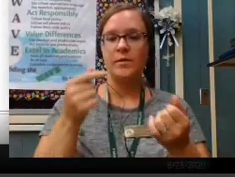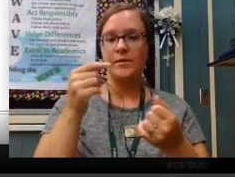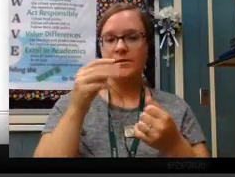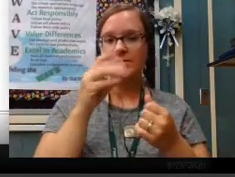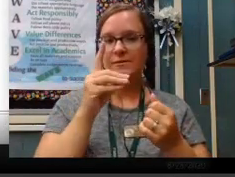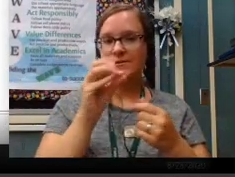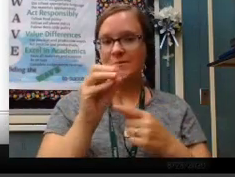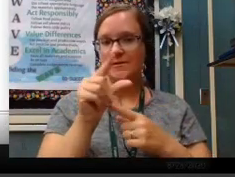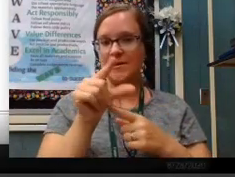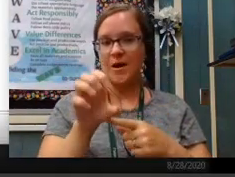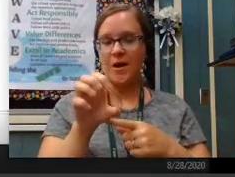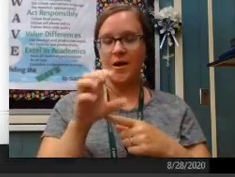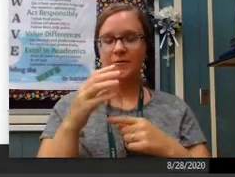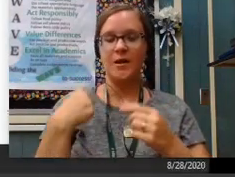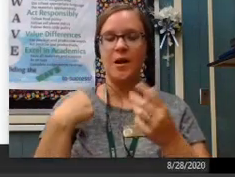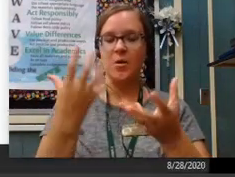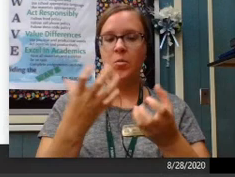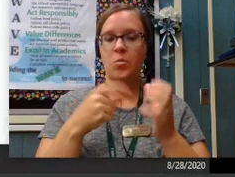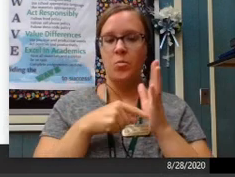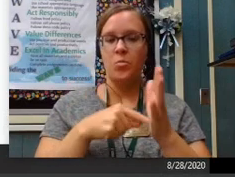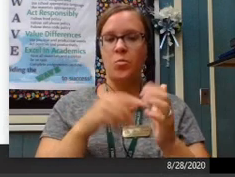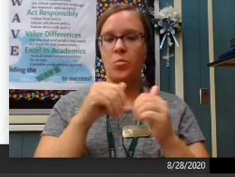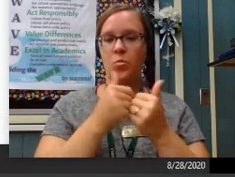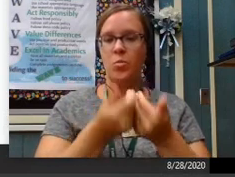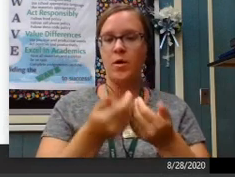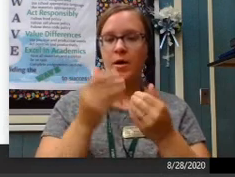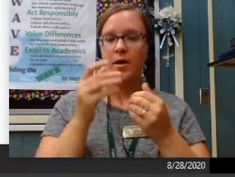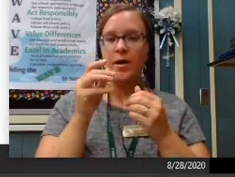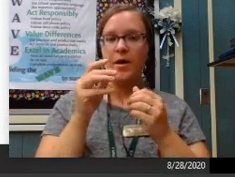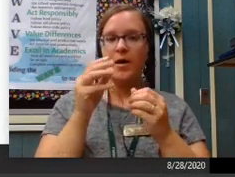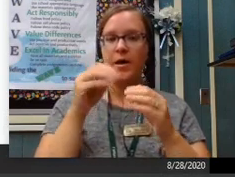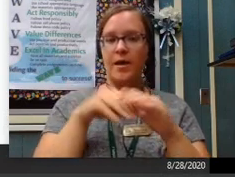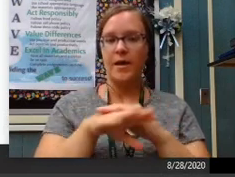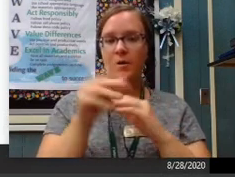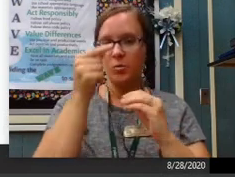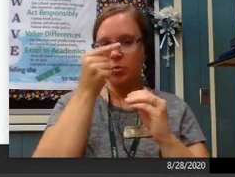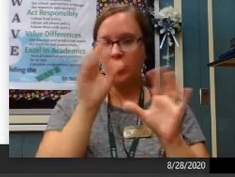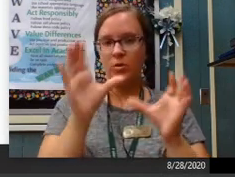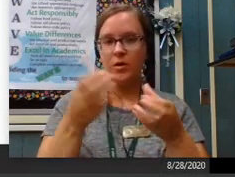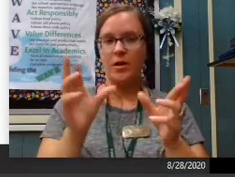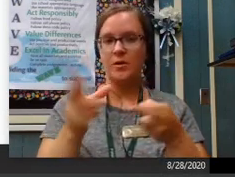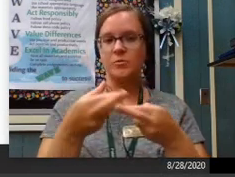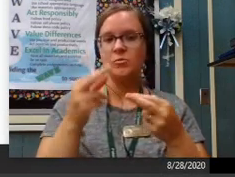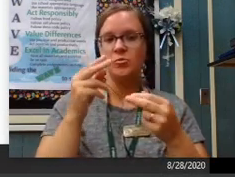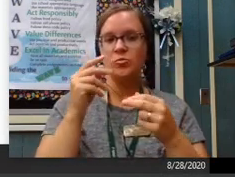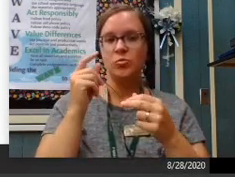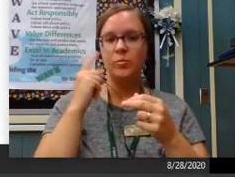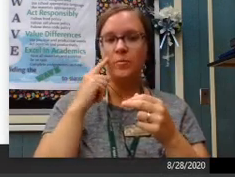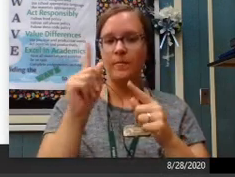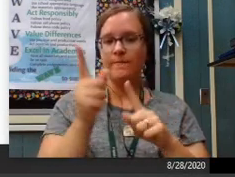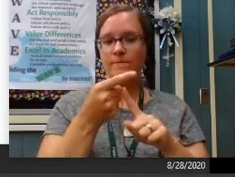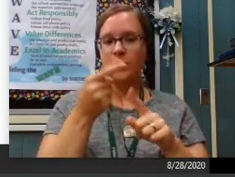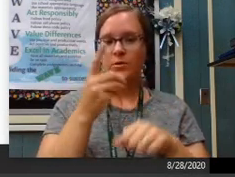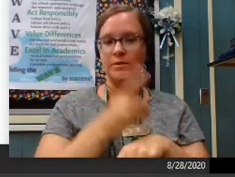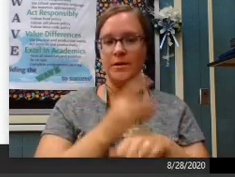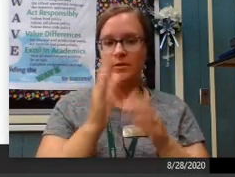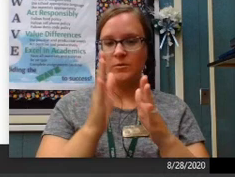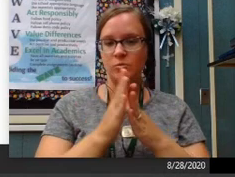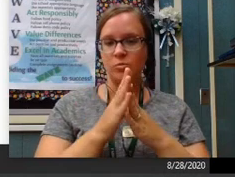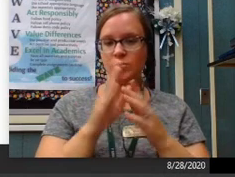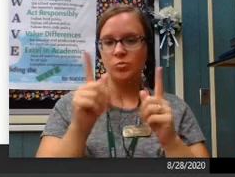I just wanted to show you how to get into your Google Classrooms for the first days